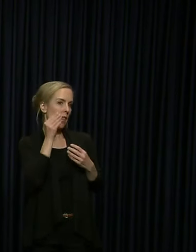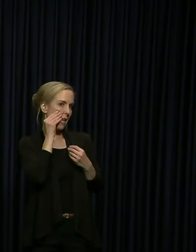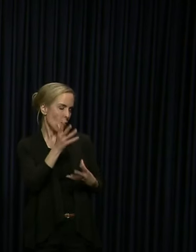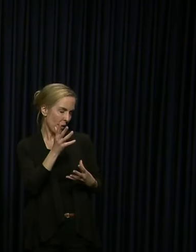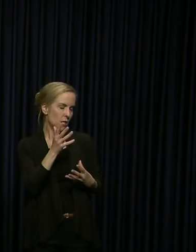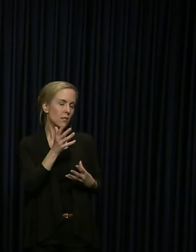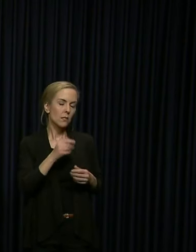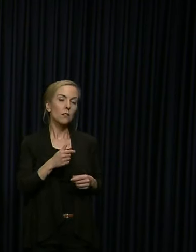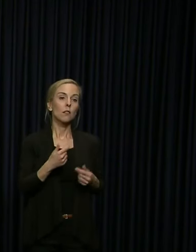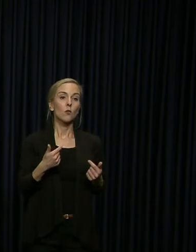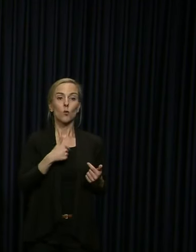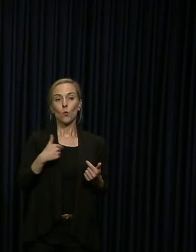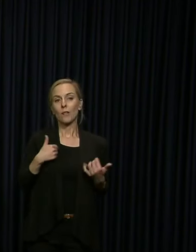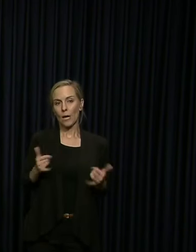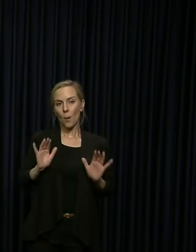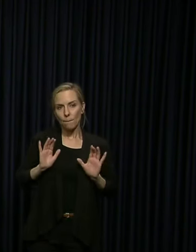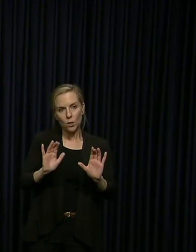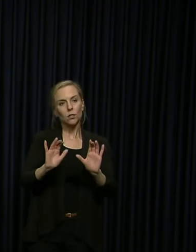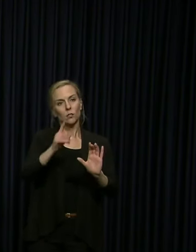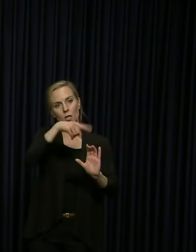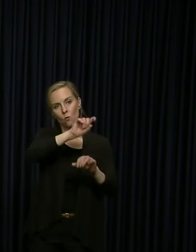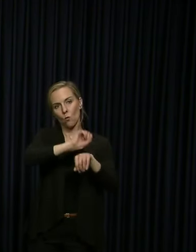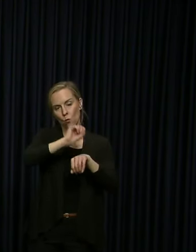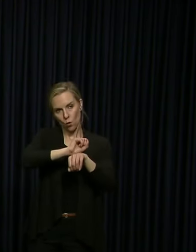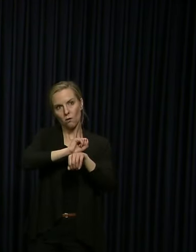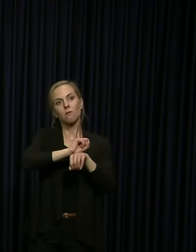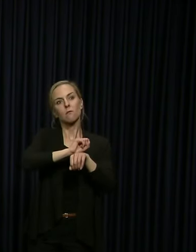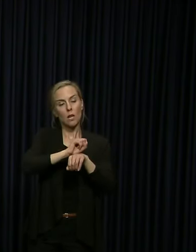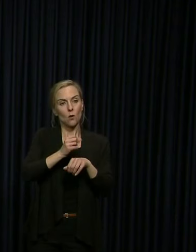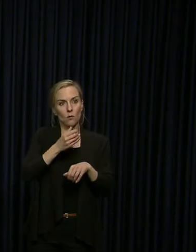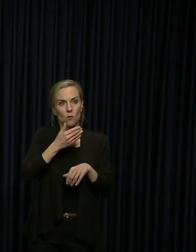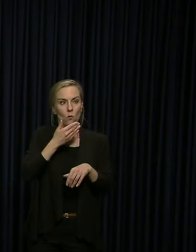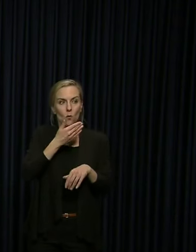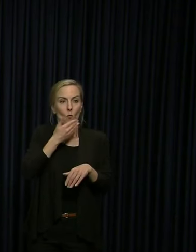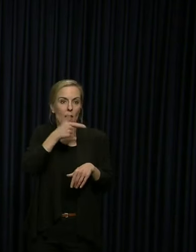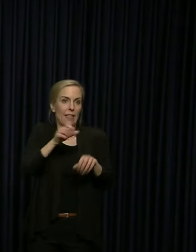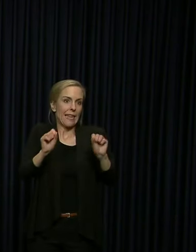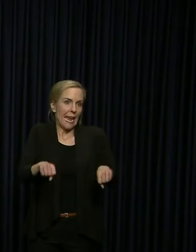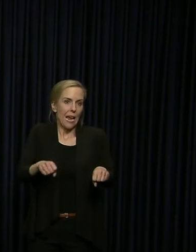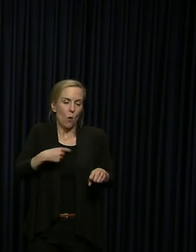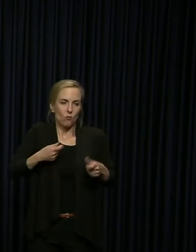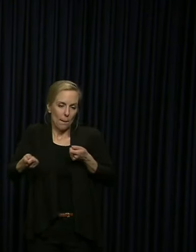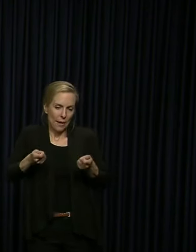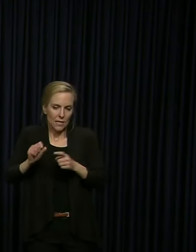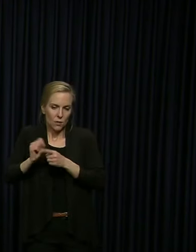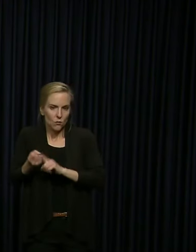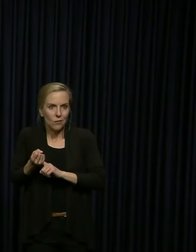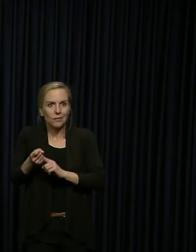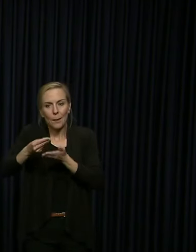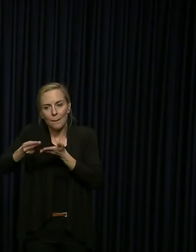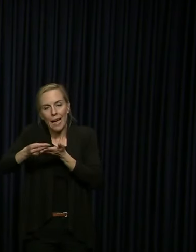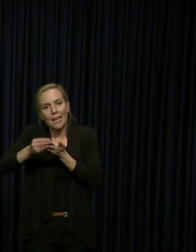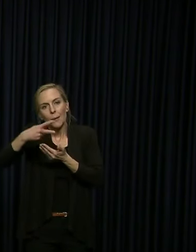DRIVE-IN SERVICES THE LAST FEW WEEKS BUT STILL DO SO TODAY, BUT